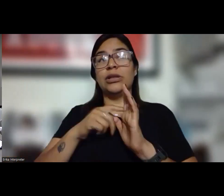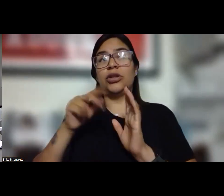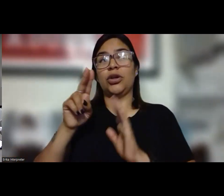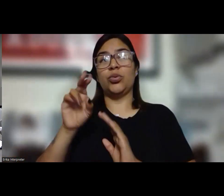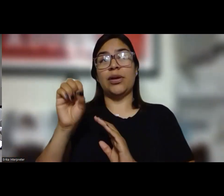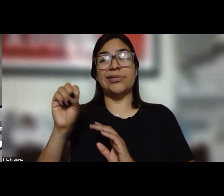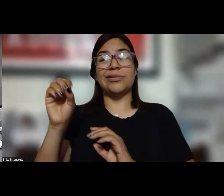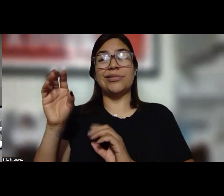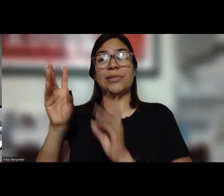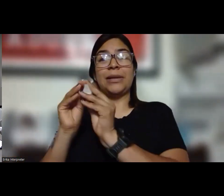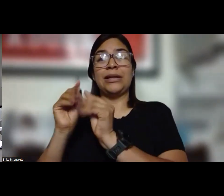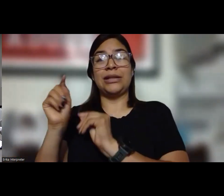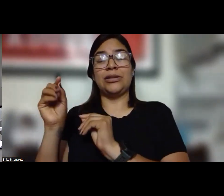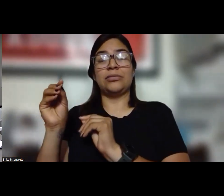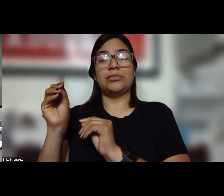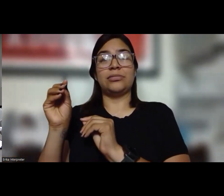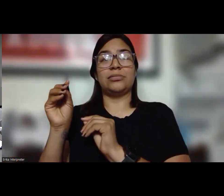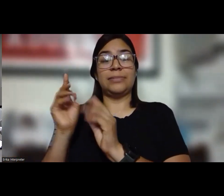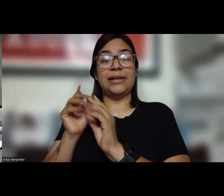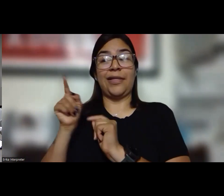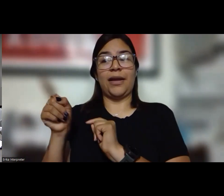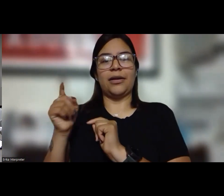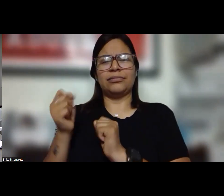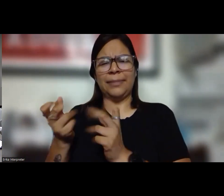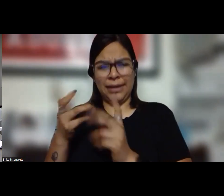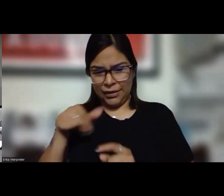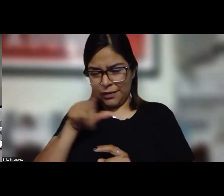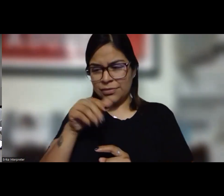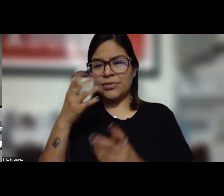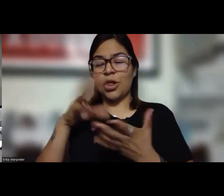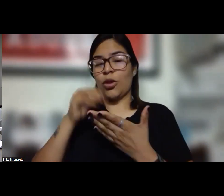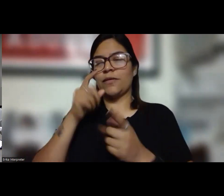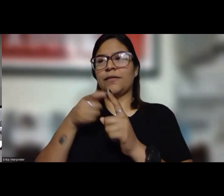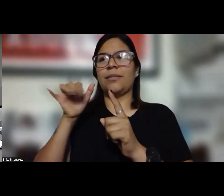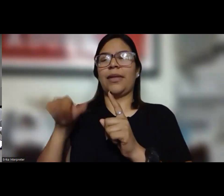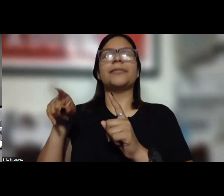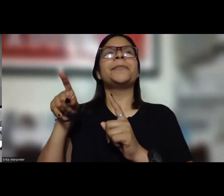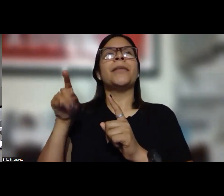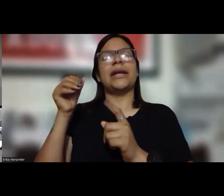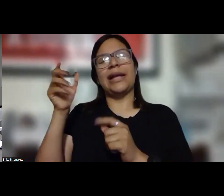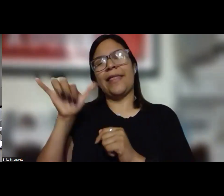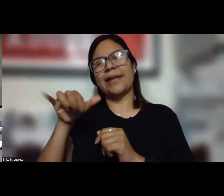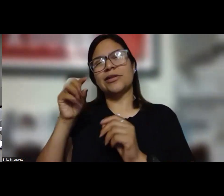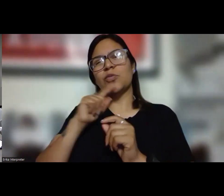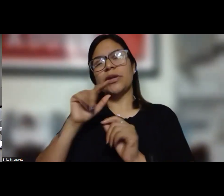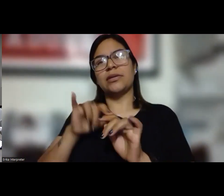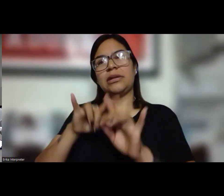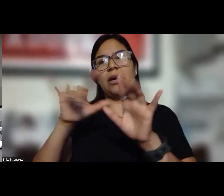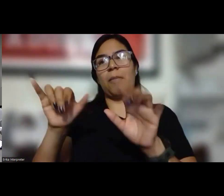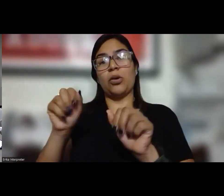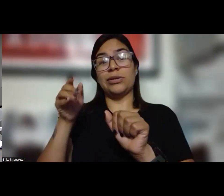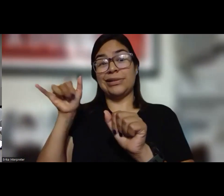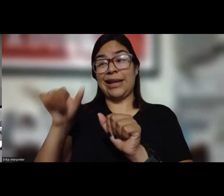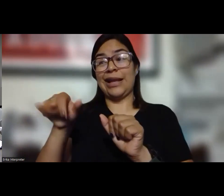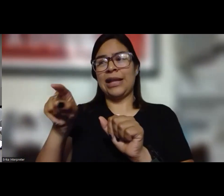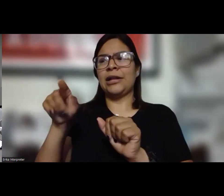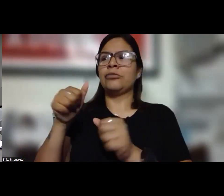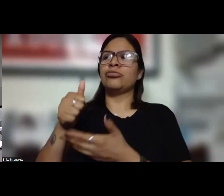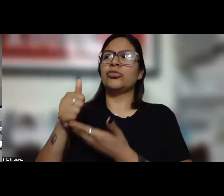we learned about it um many of us did and it's a model for funding and supporting veterans um who